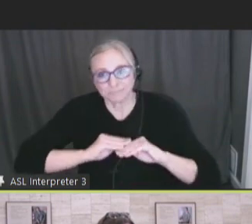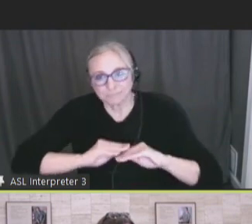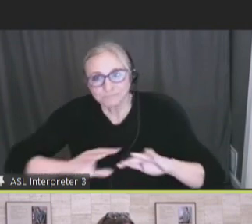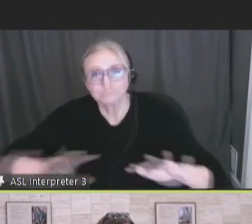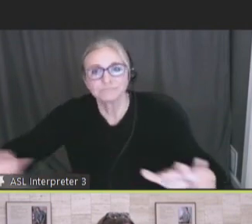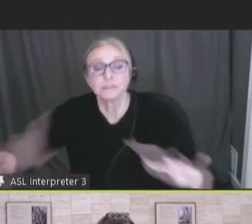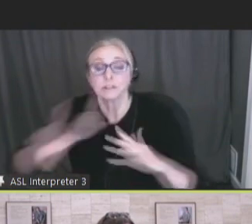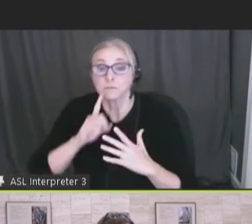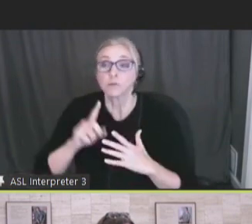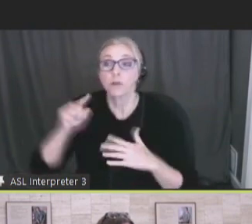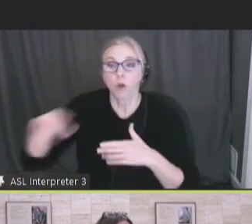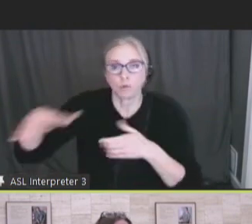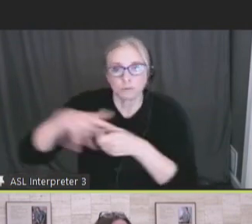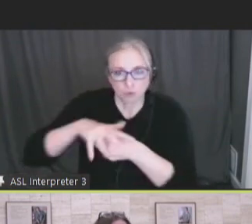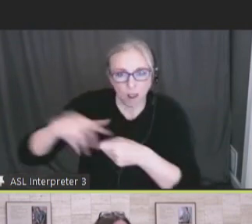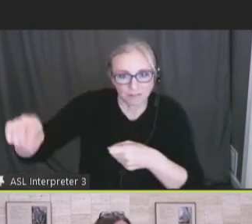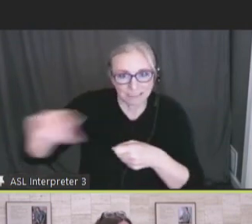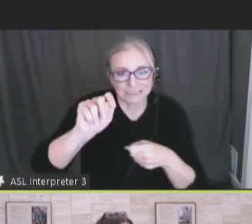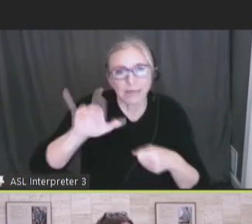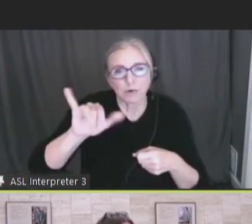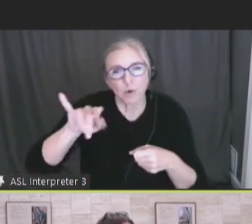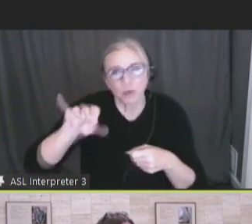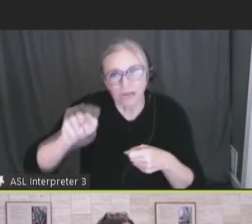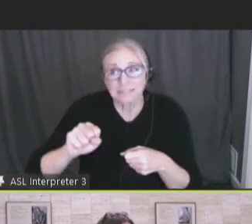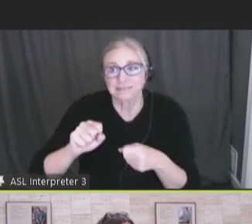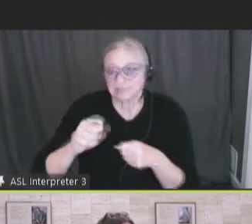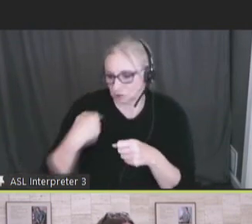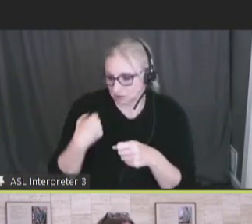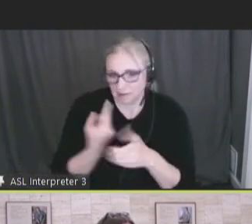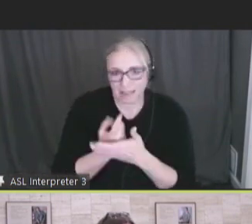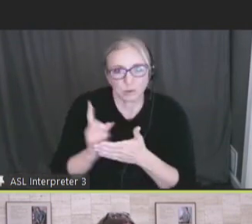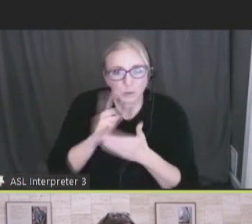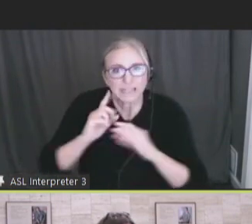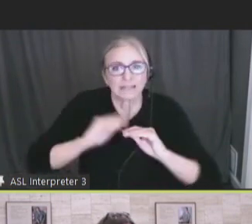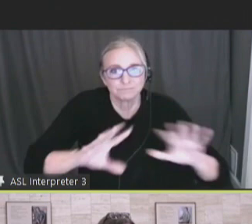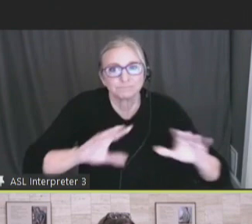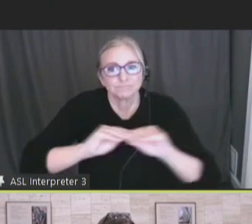to provinces and territories commenced last week. Provinces and territories will start